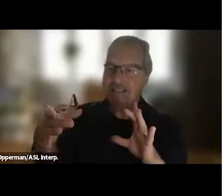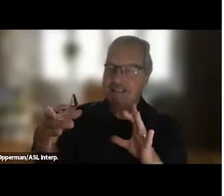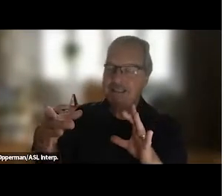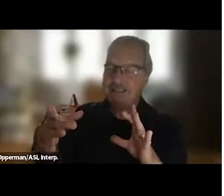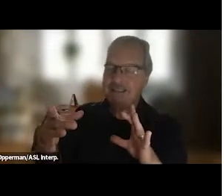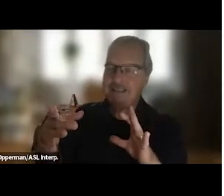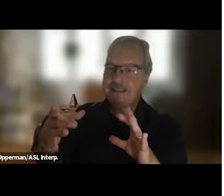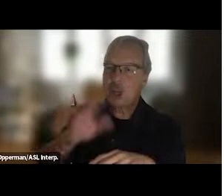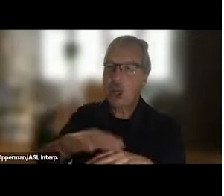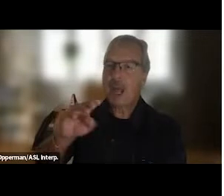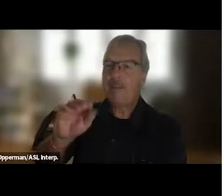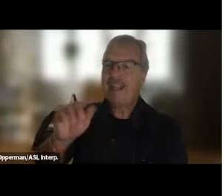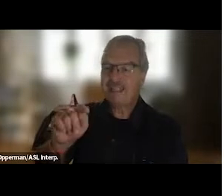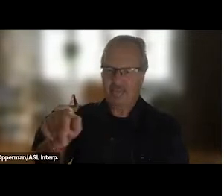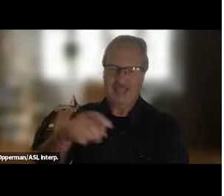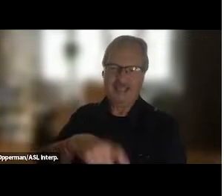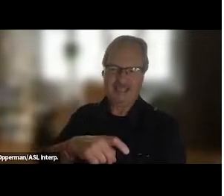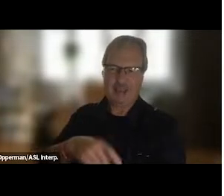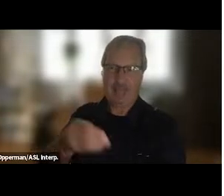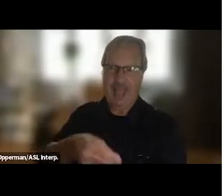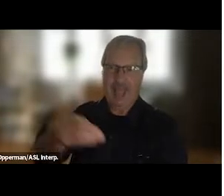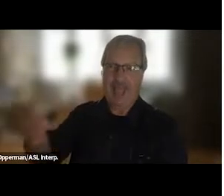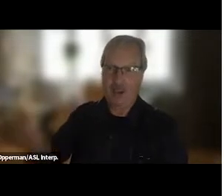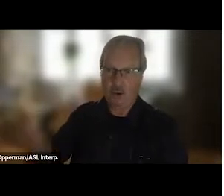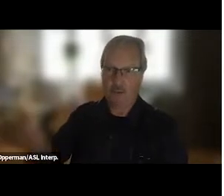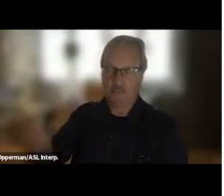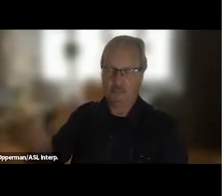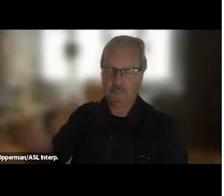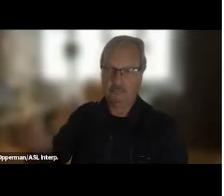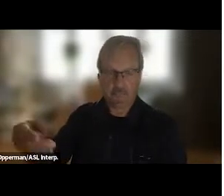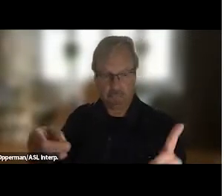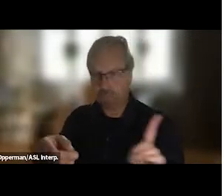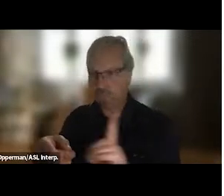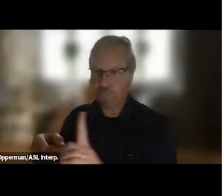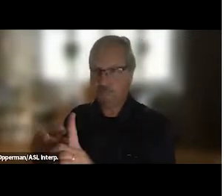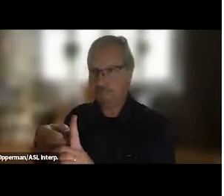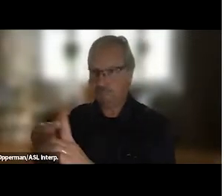an MAT at the time of the handoff. And you can see the rest of that.